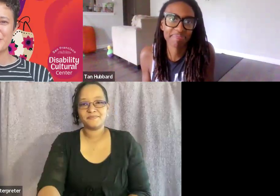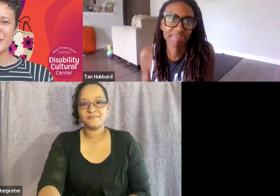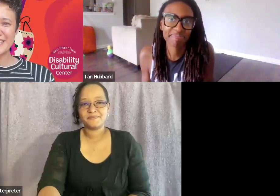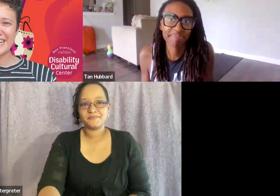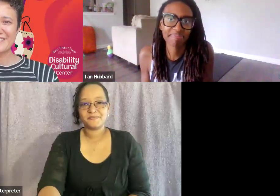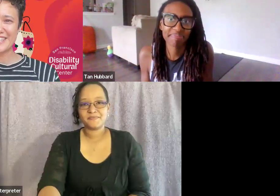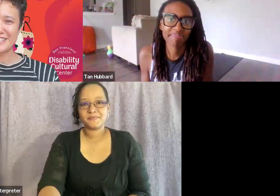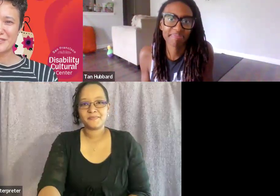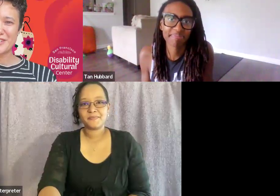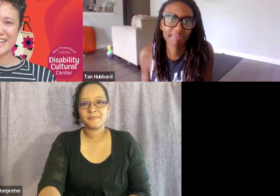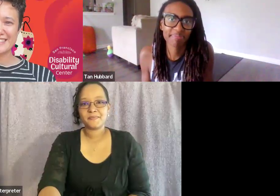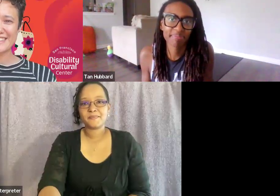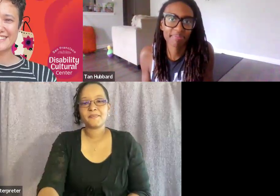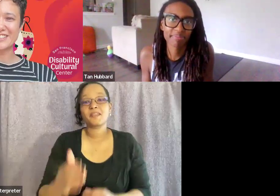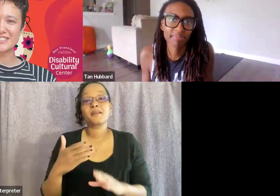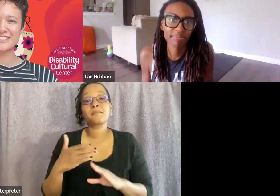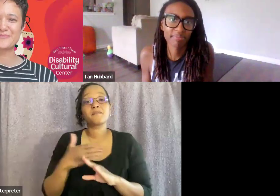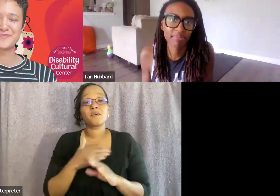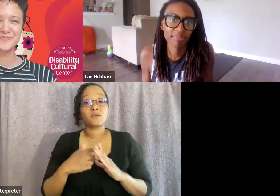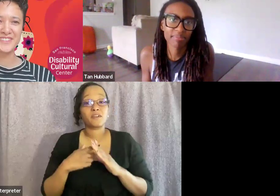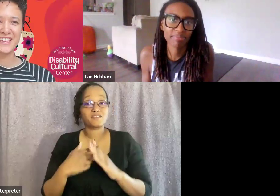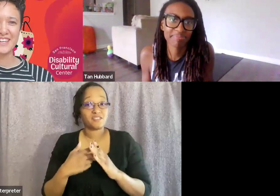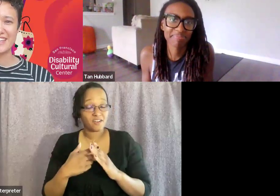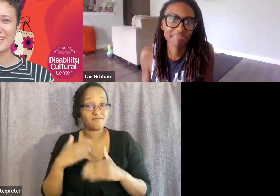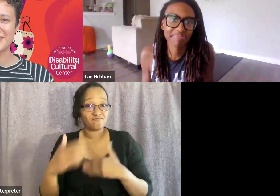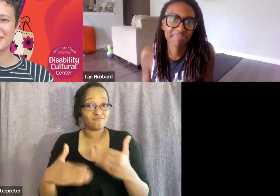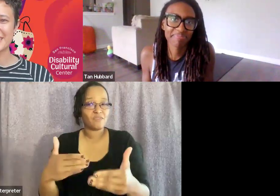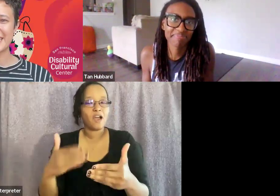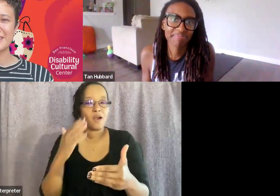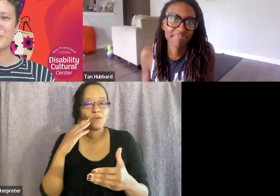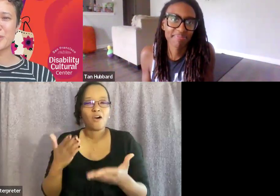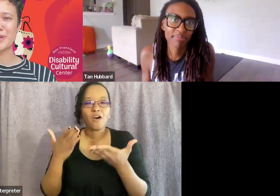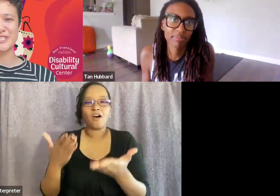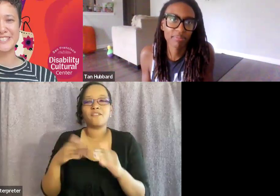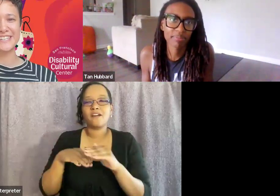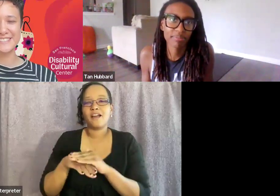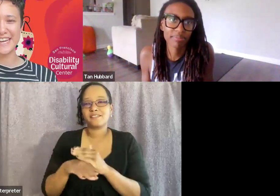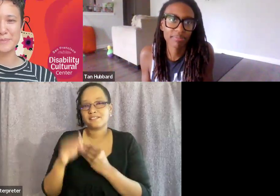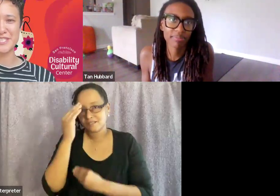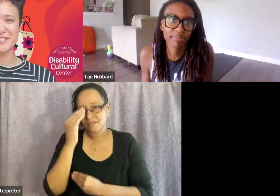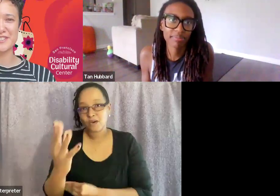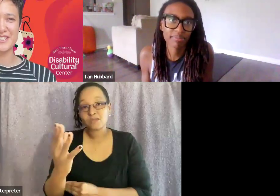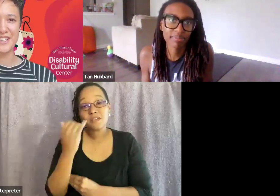You before we dive in, a few access notes, if you'd like more personalized captions